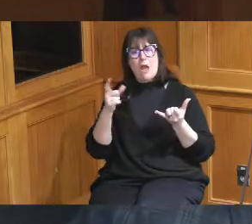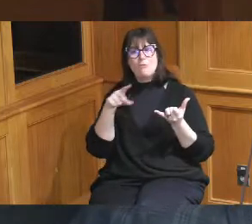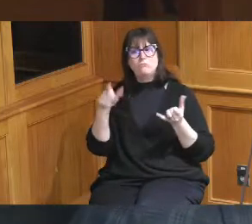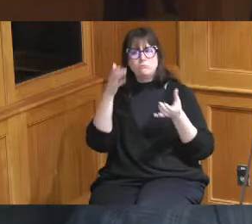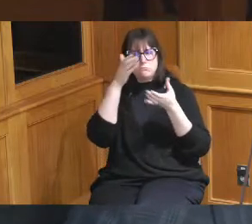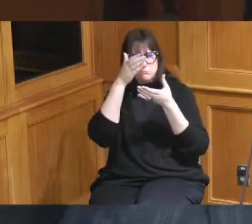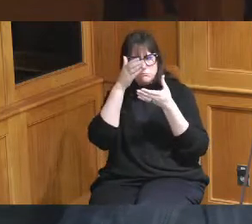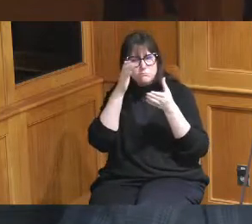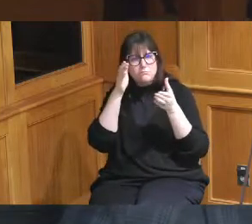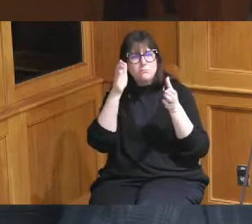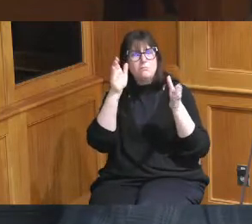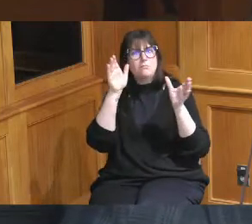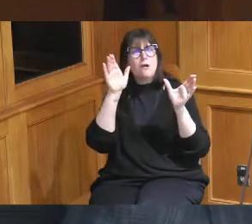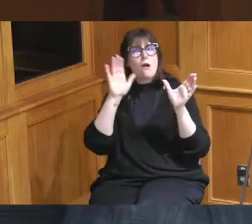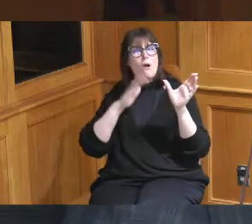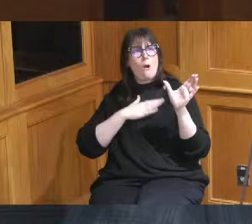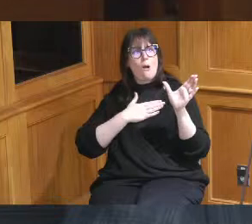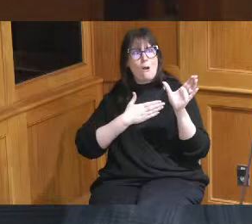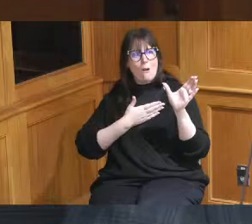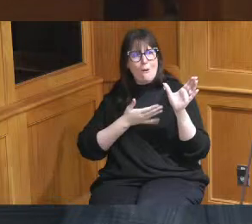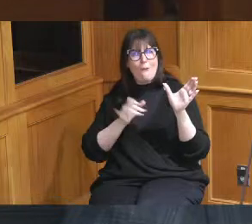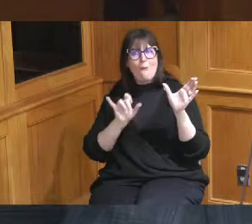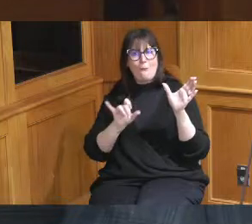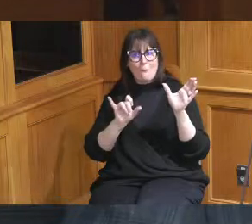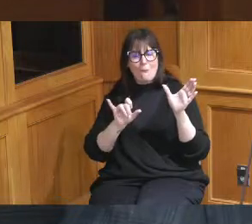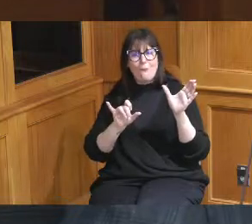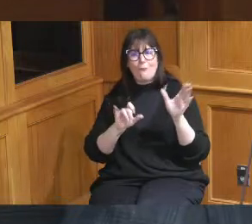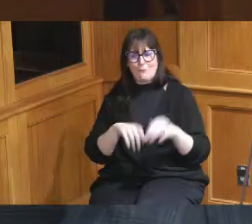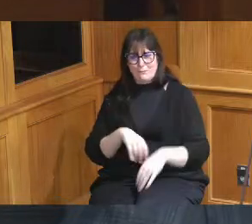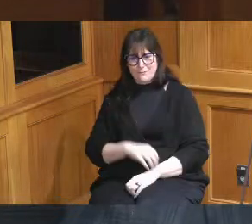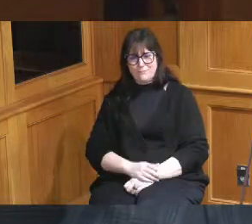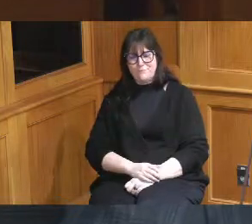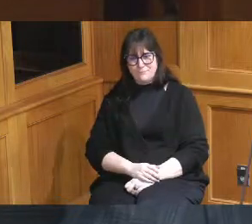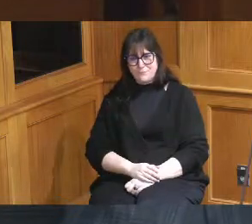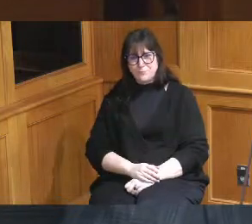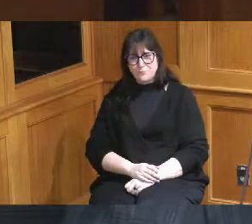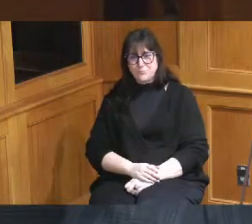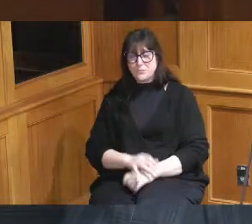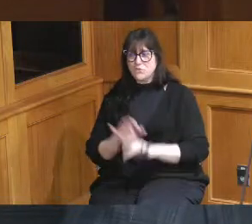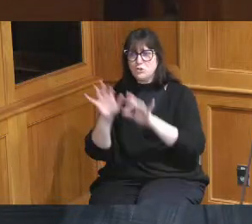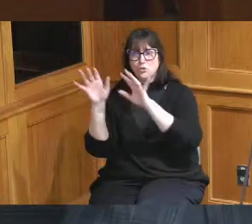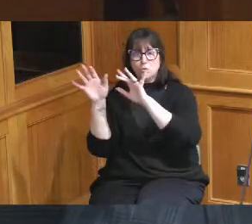the different things that are happening we're having you know snow was happening in Houston